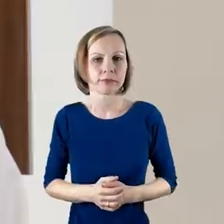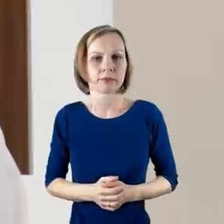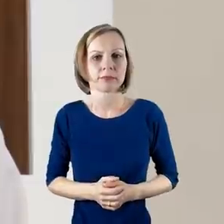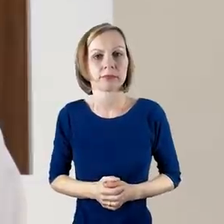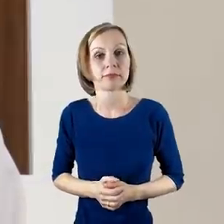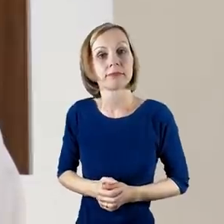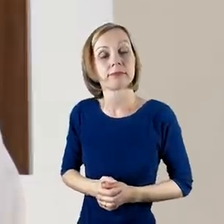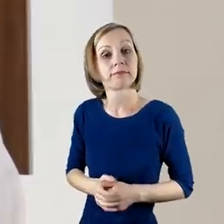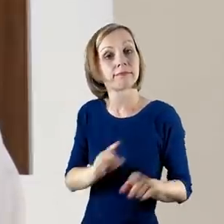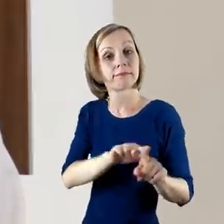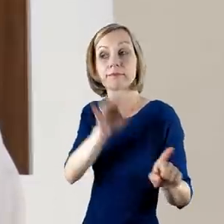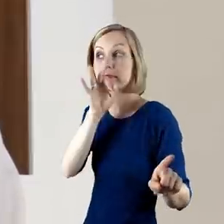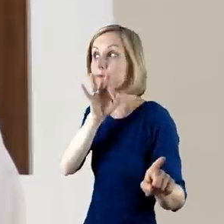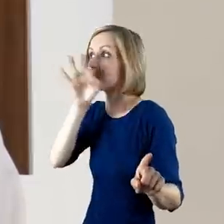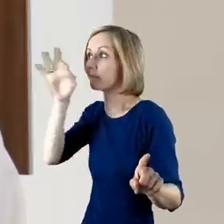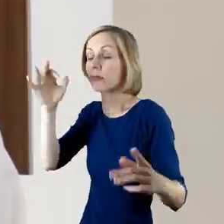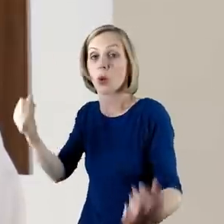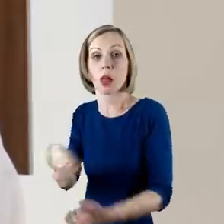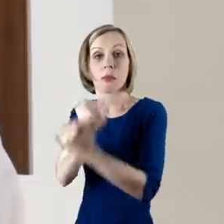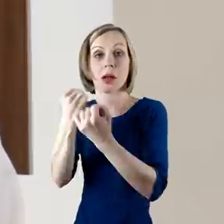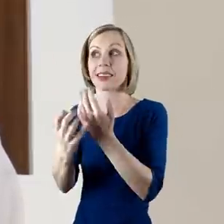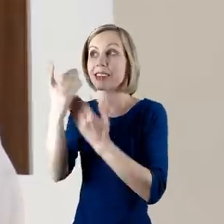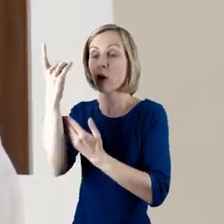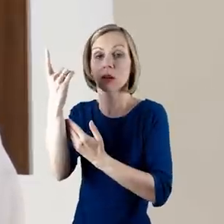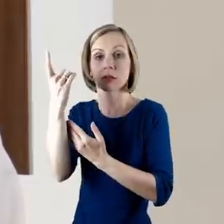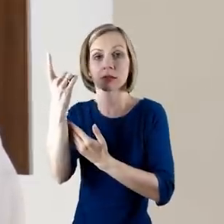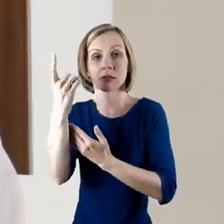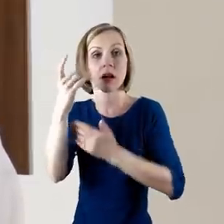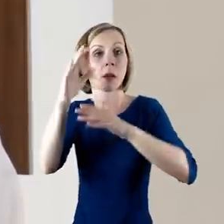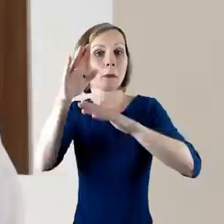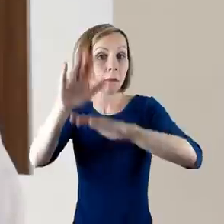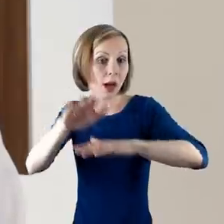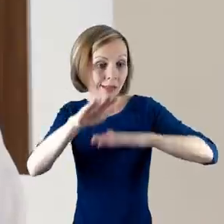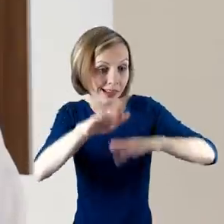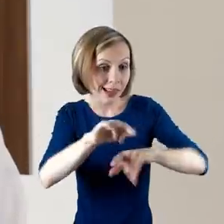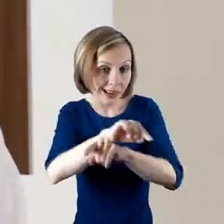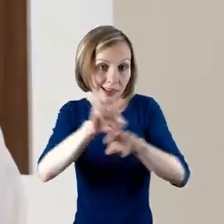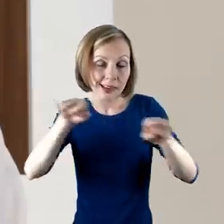May almighty God have mercy on us, forgive us our sins,